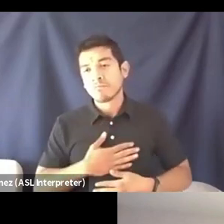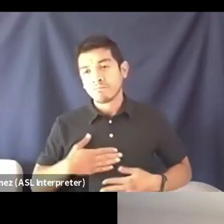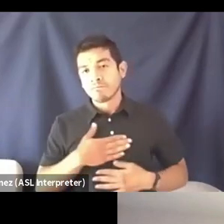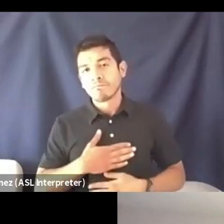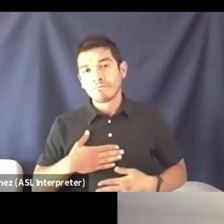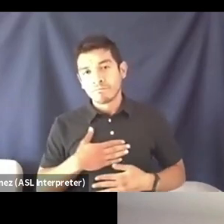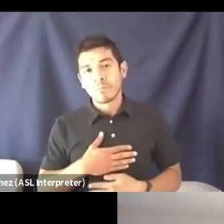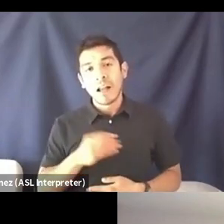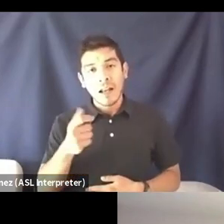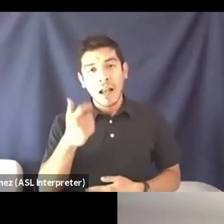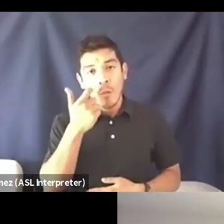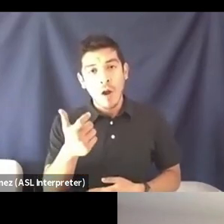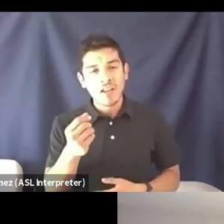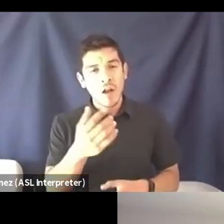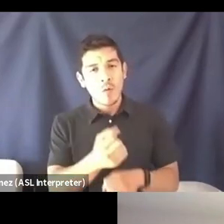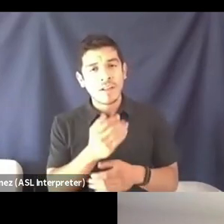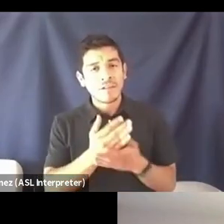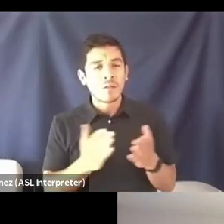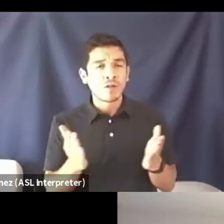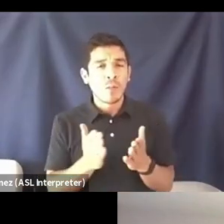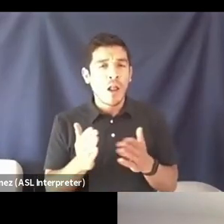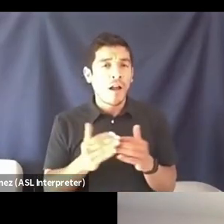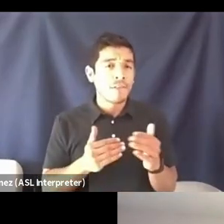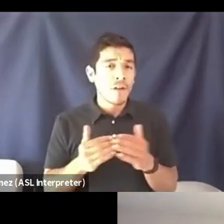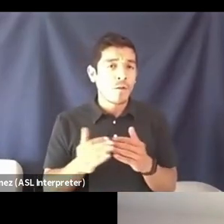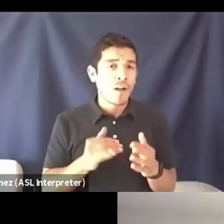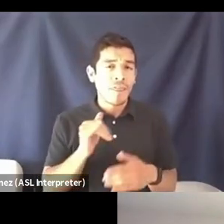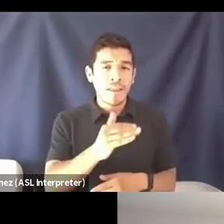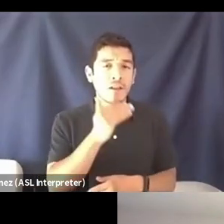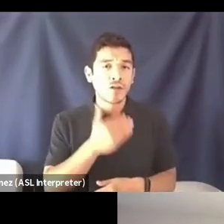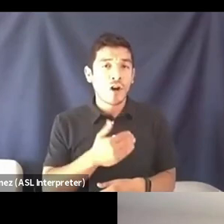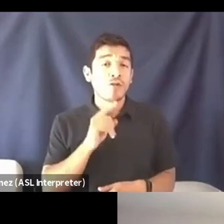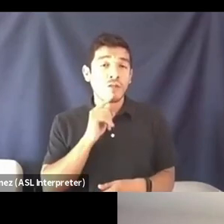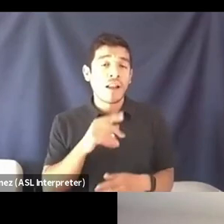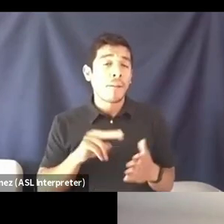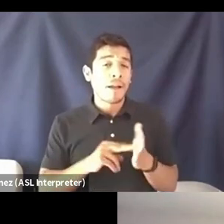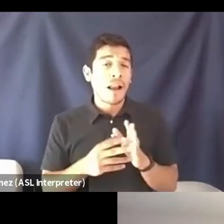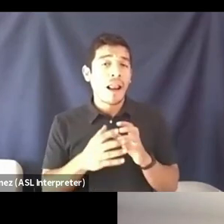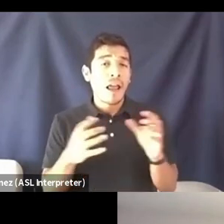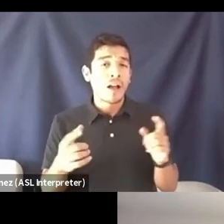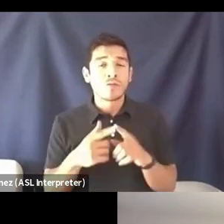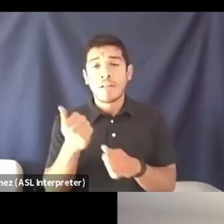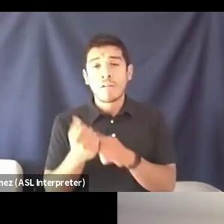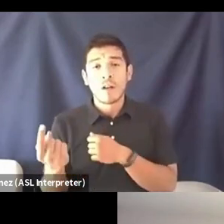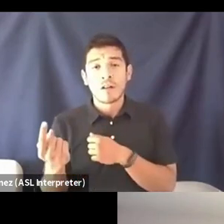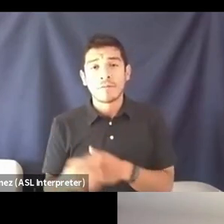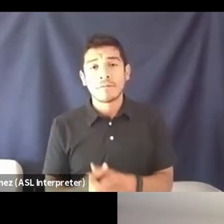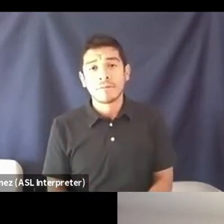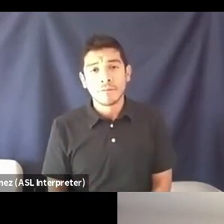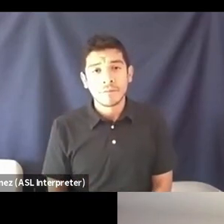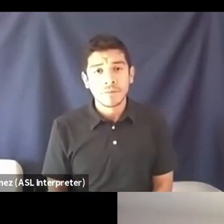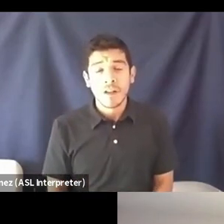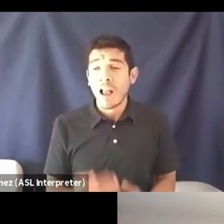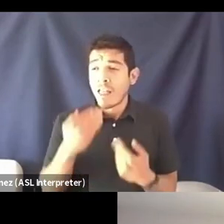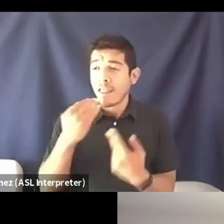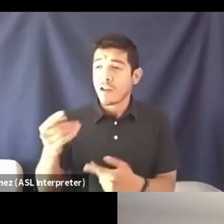can watch and receive some small measure of comfort. That their daughter really meant a lot or means a lot to people. Thank you guys so much